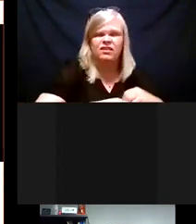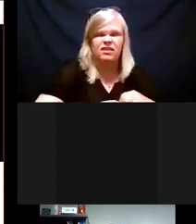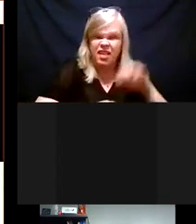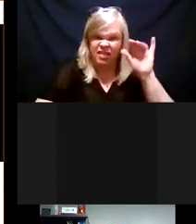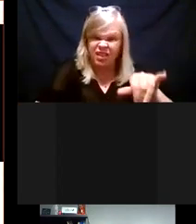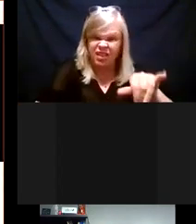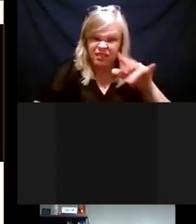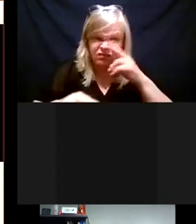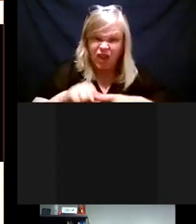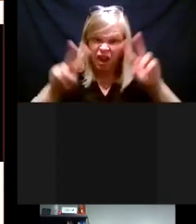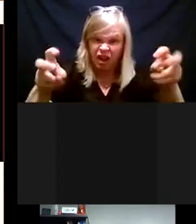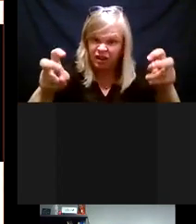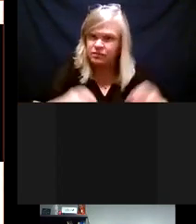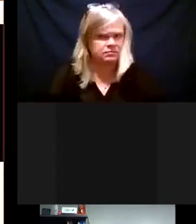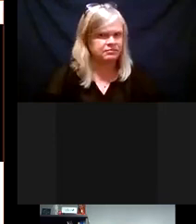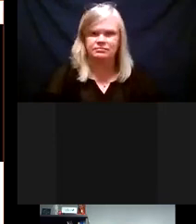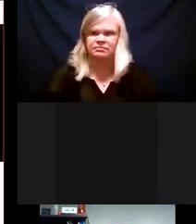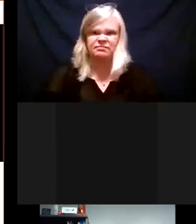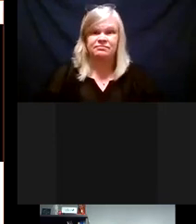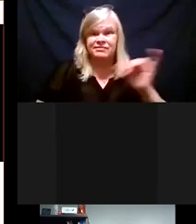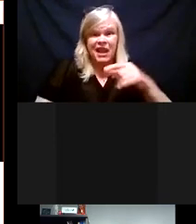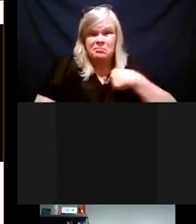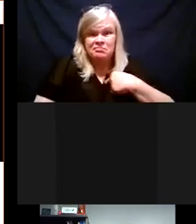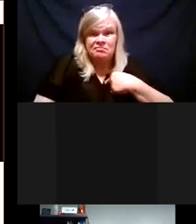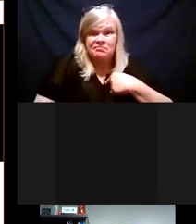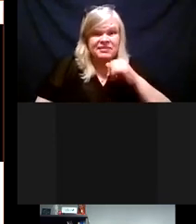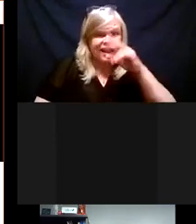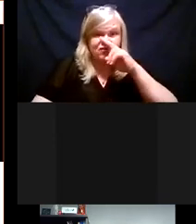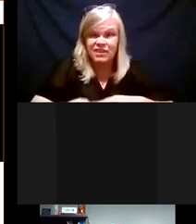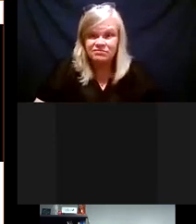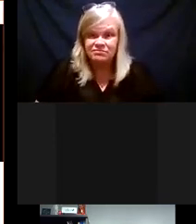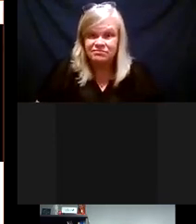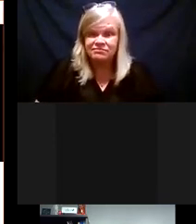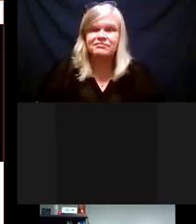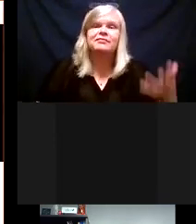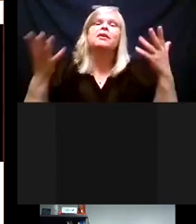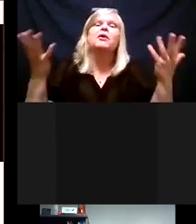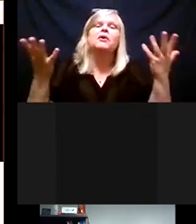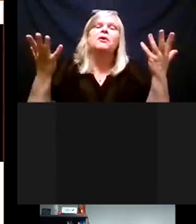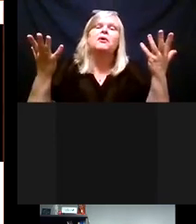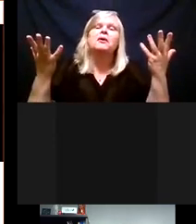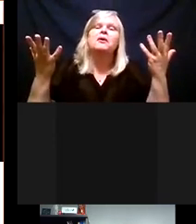FUN, NOT EVEN OURS. SO IF YOU ARE STILL WITH US,